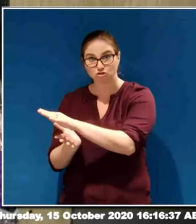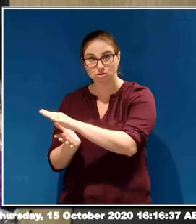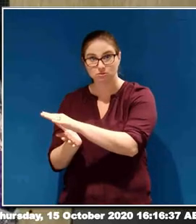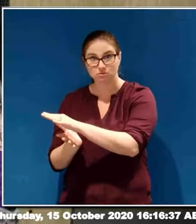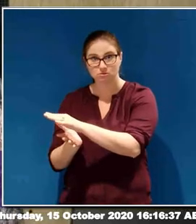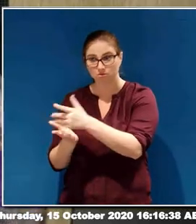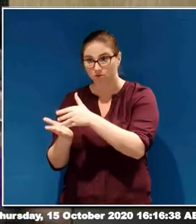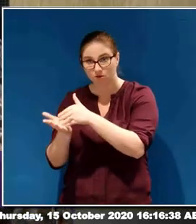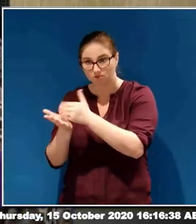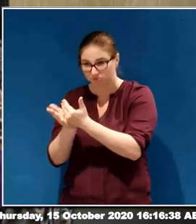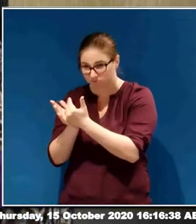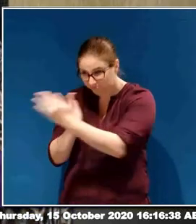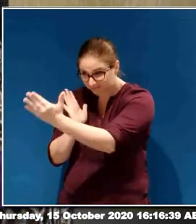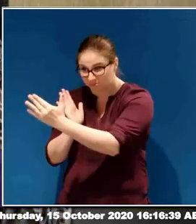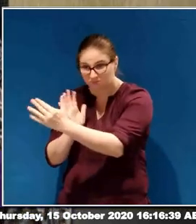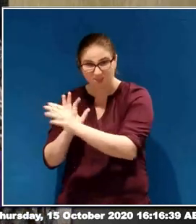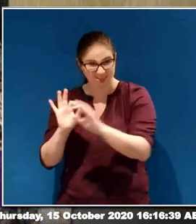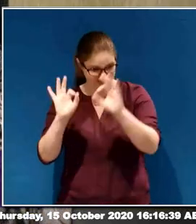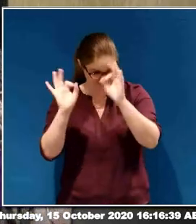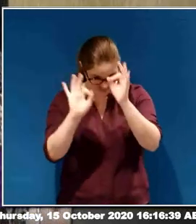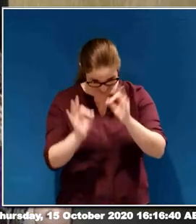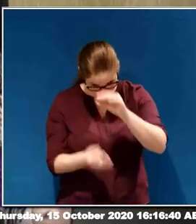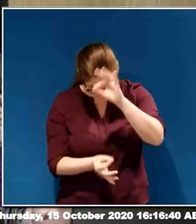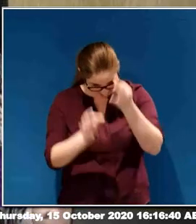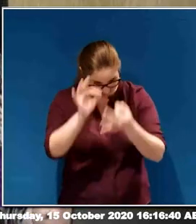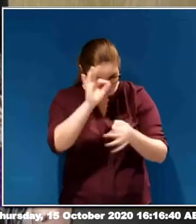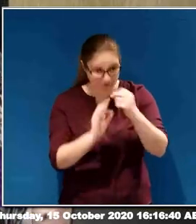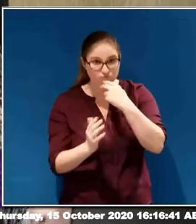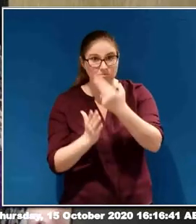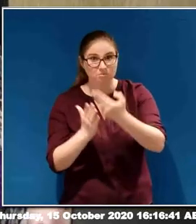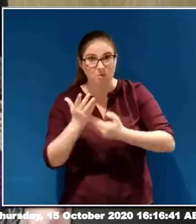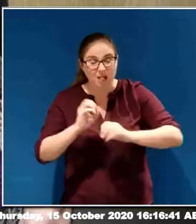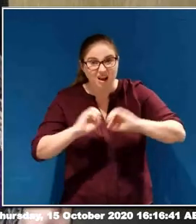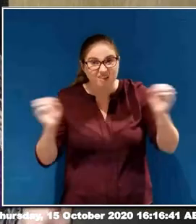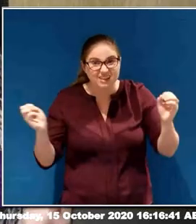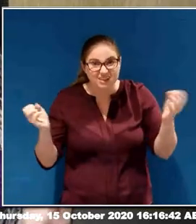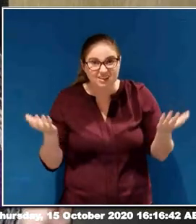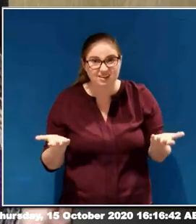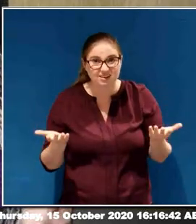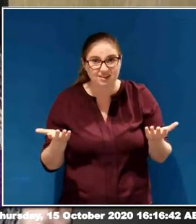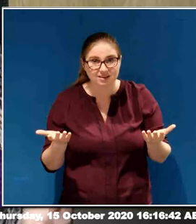and it's not reducing those things. It is not a goal.